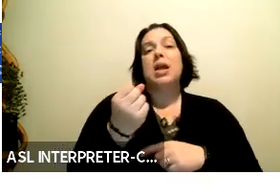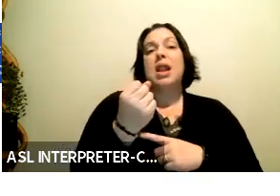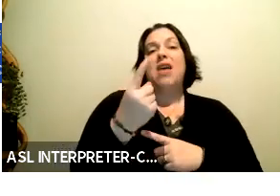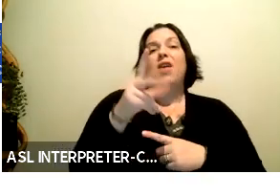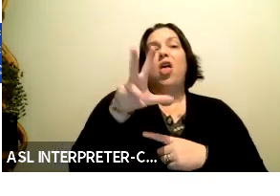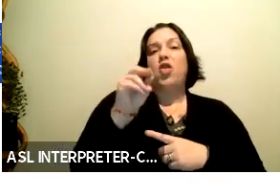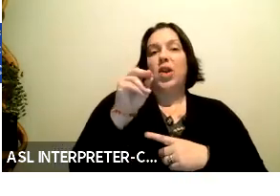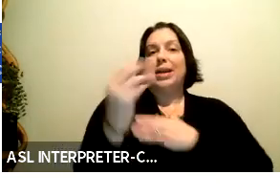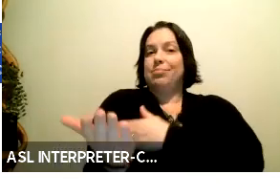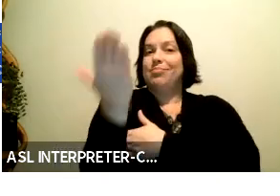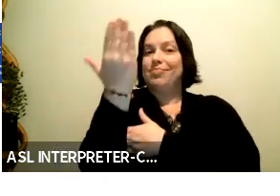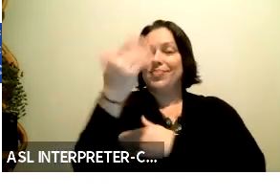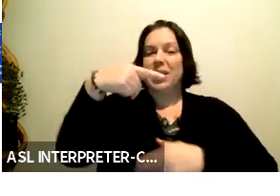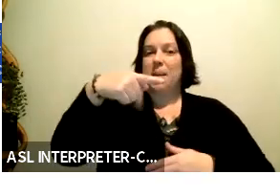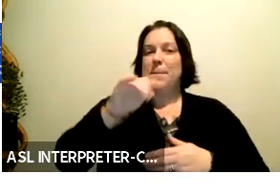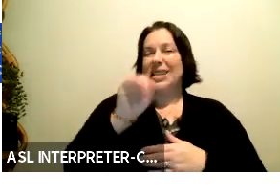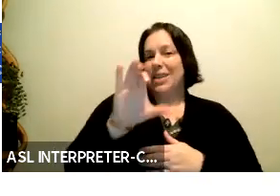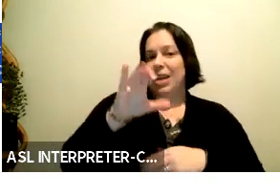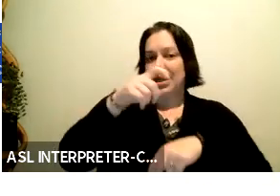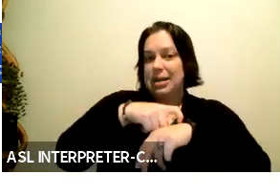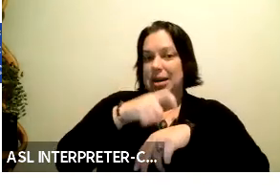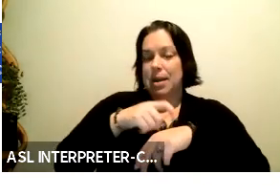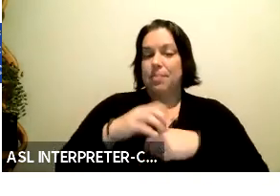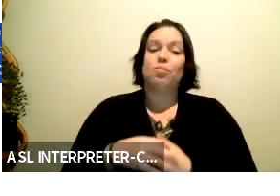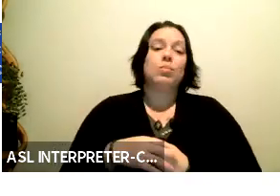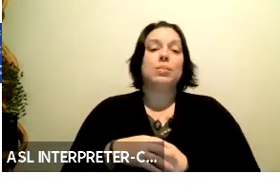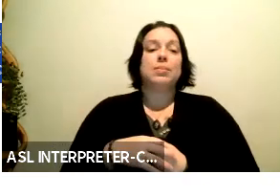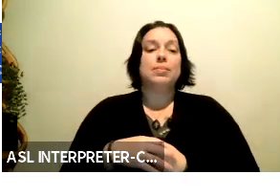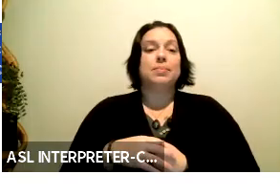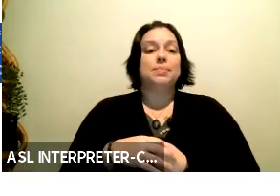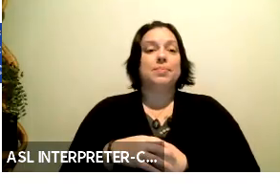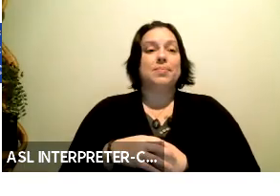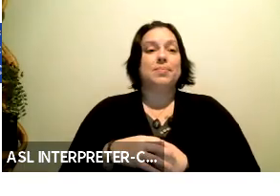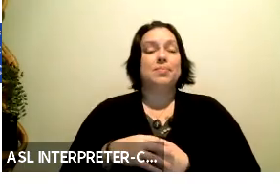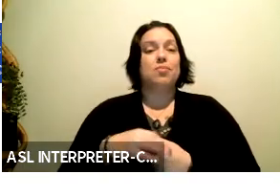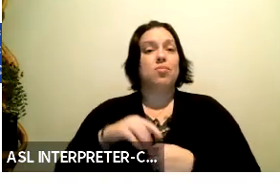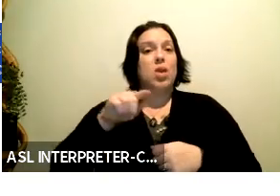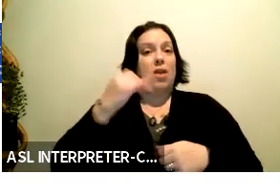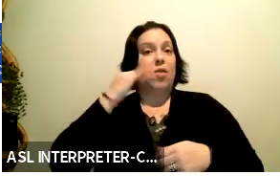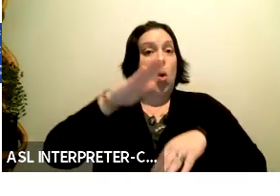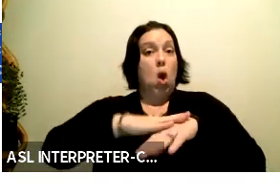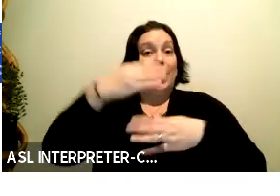Pacific time. By being here you are on the list to receive notices for future webinars in these